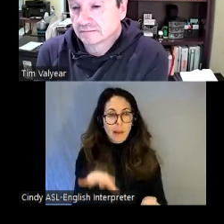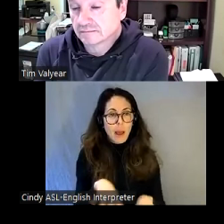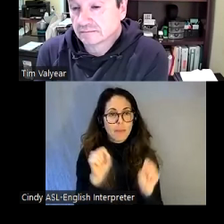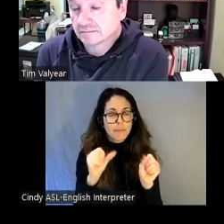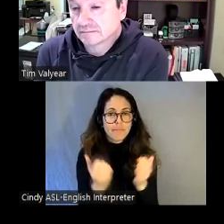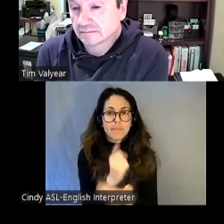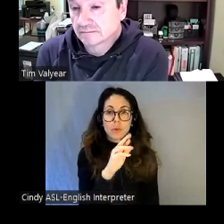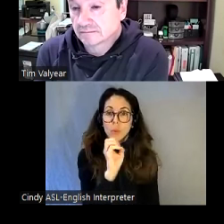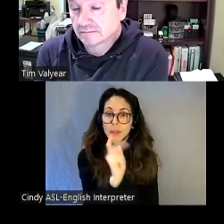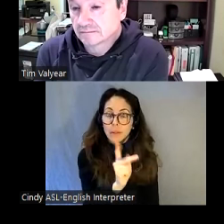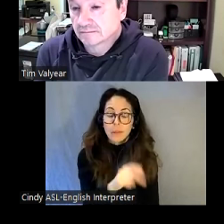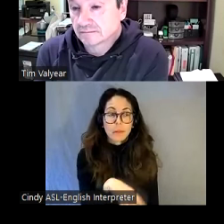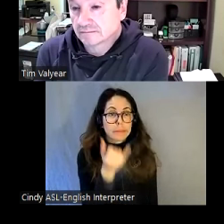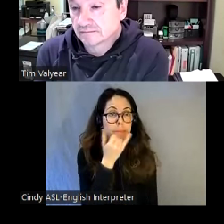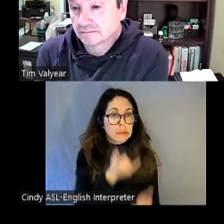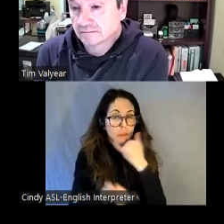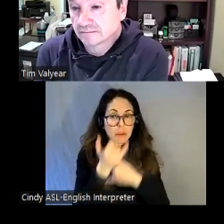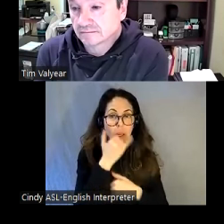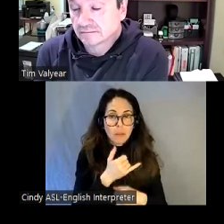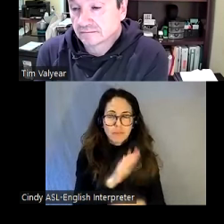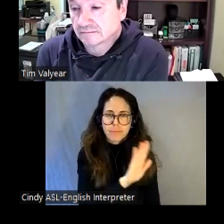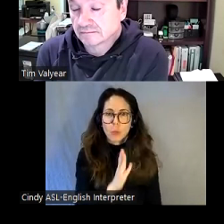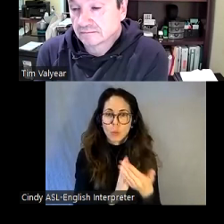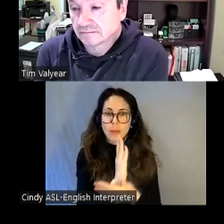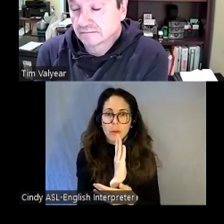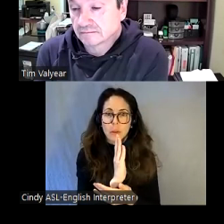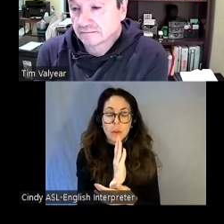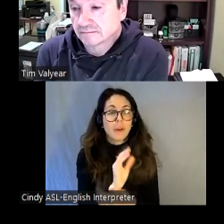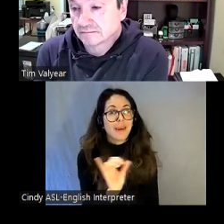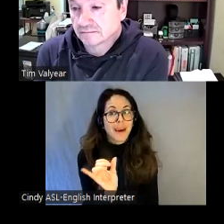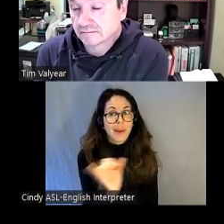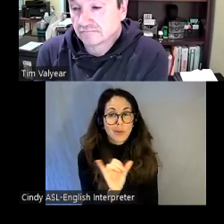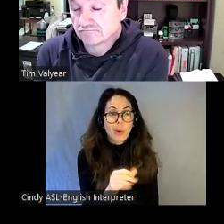consumers who have the right to examine choices, make